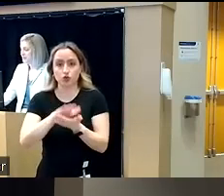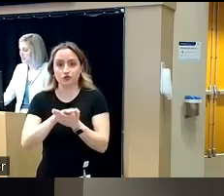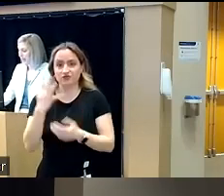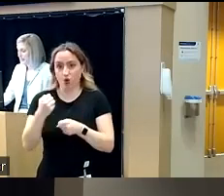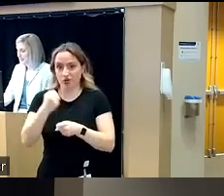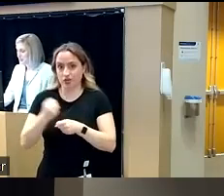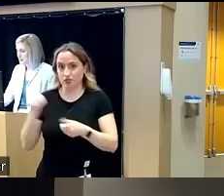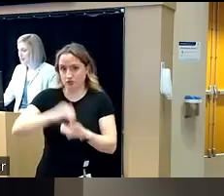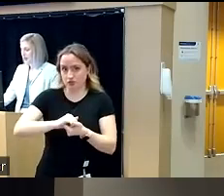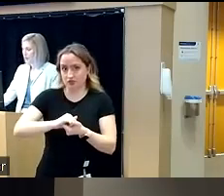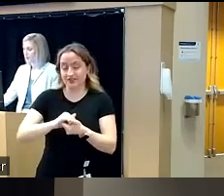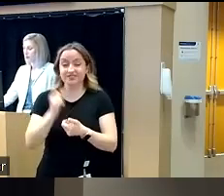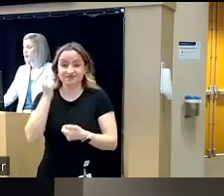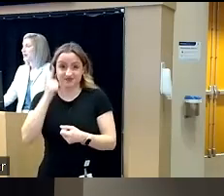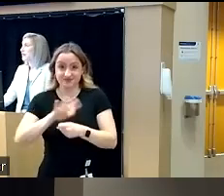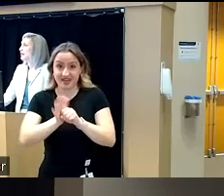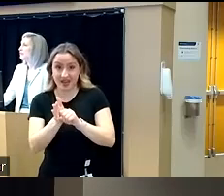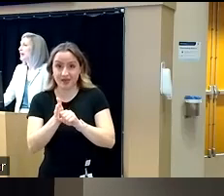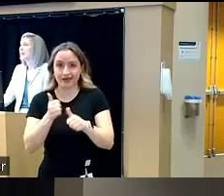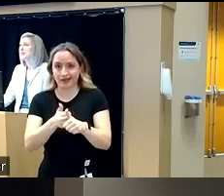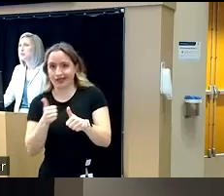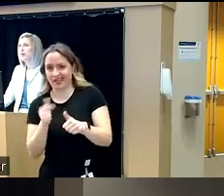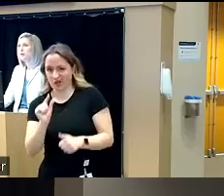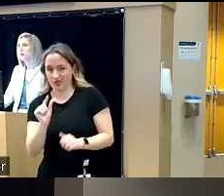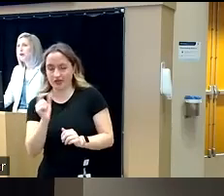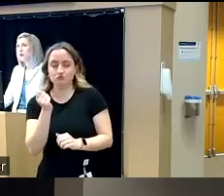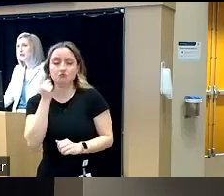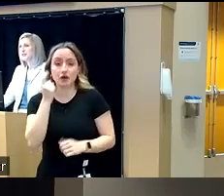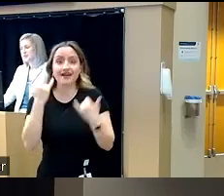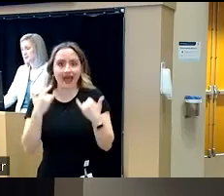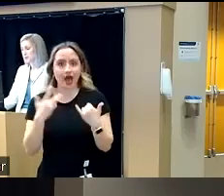did put us behind a little bit however we are finally at the point where we are ready to get